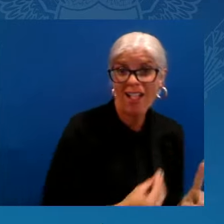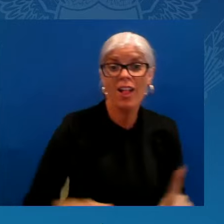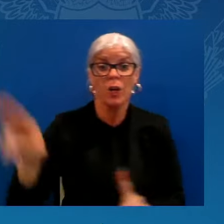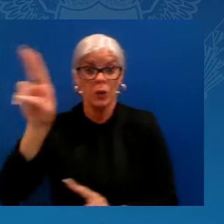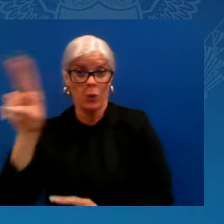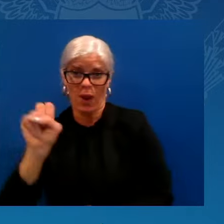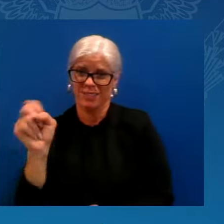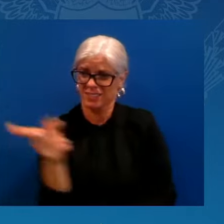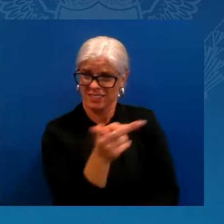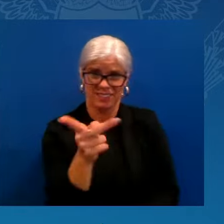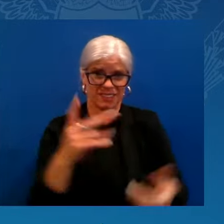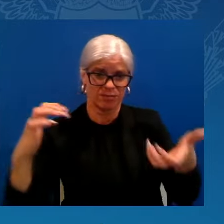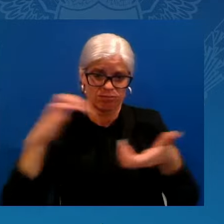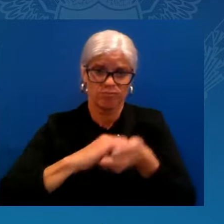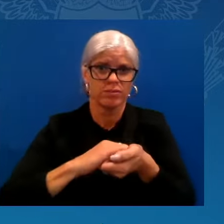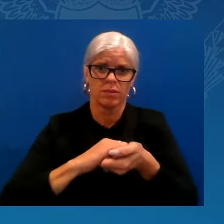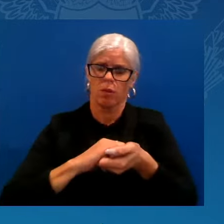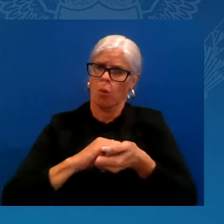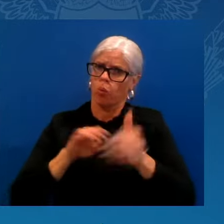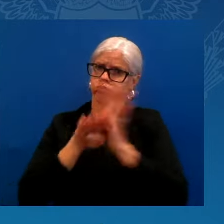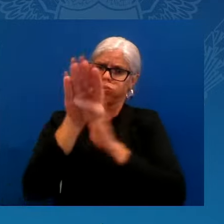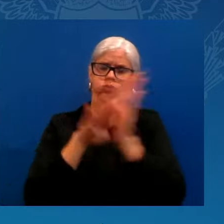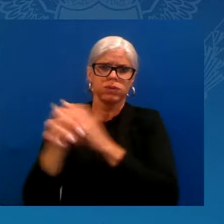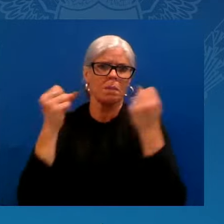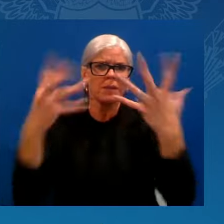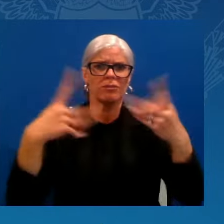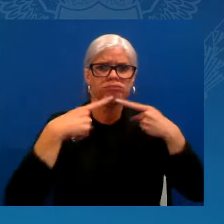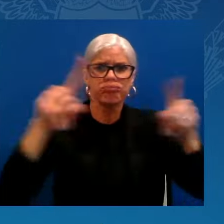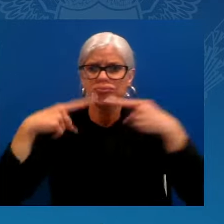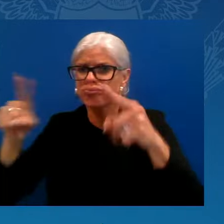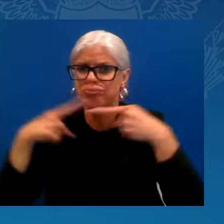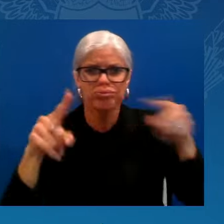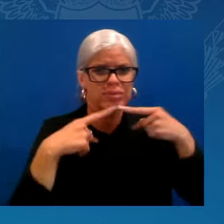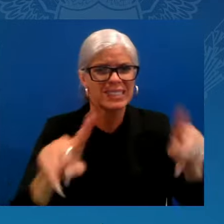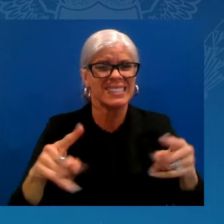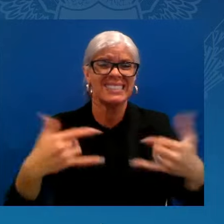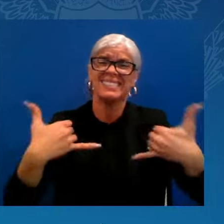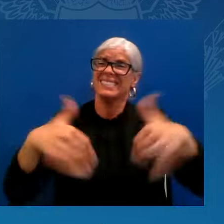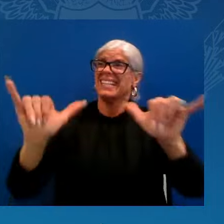Previous generations willed the dream of Israel